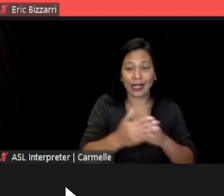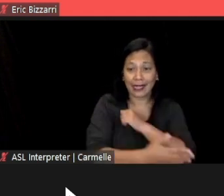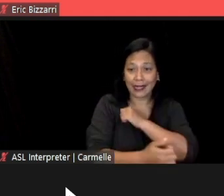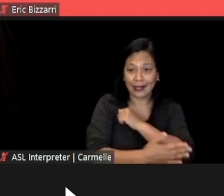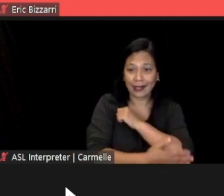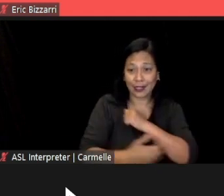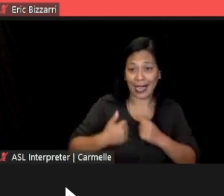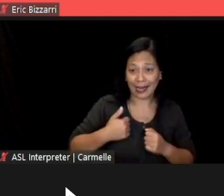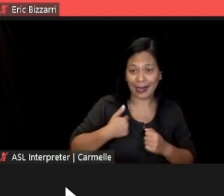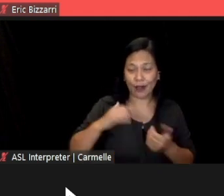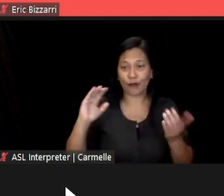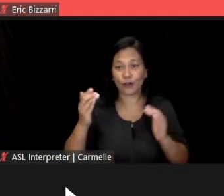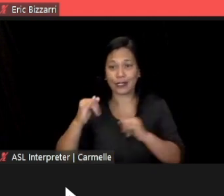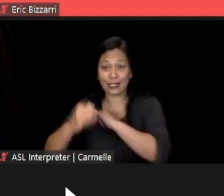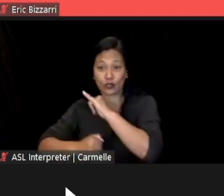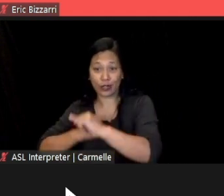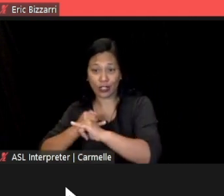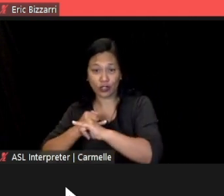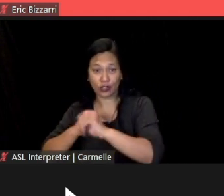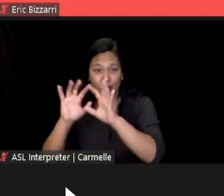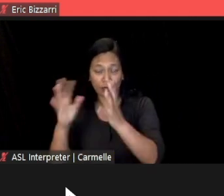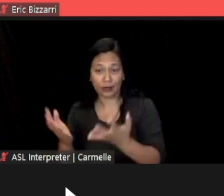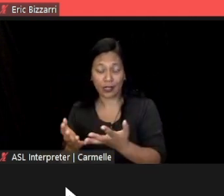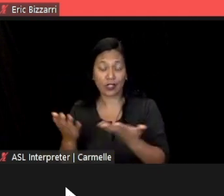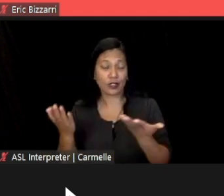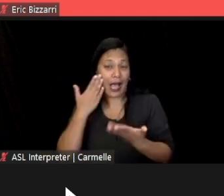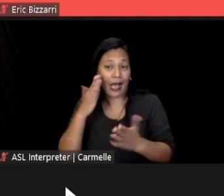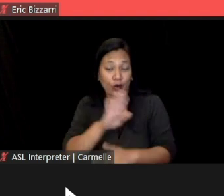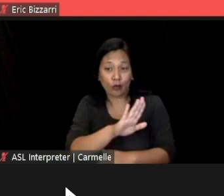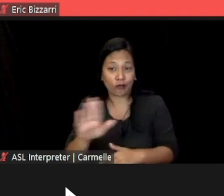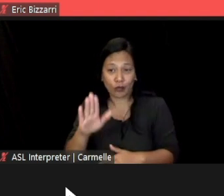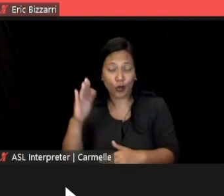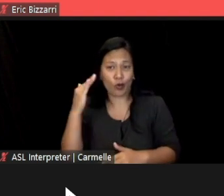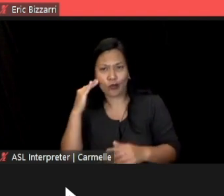The Broadcasting Act, you know, depending on what you hear was not